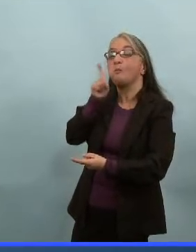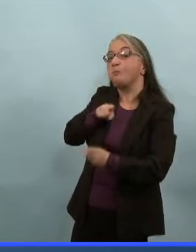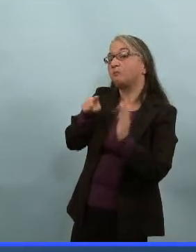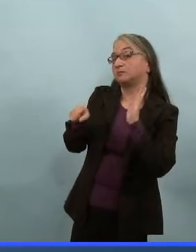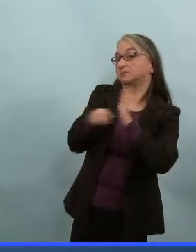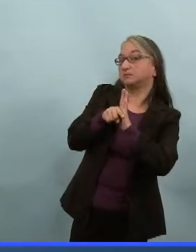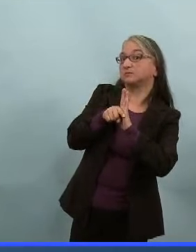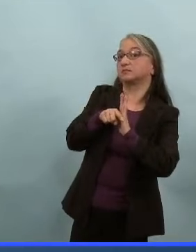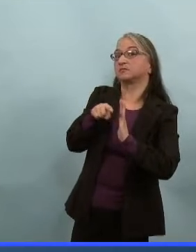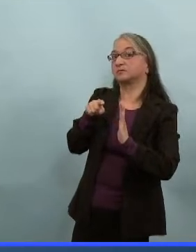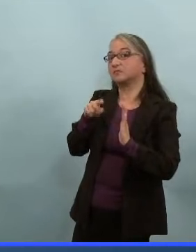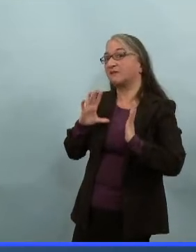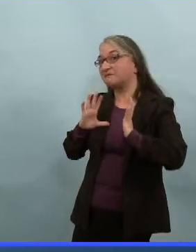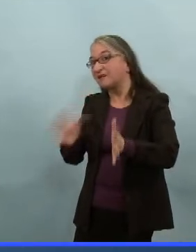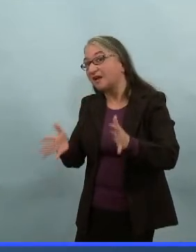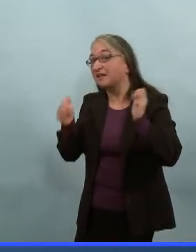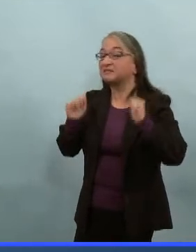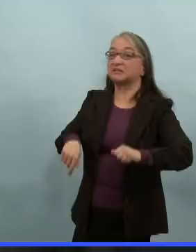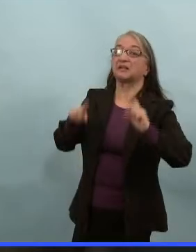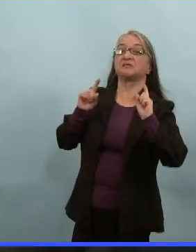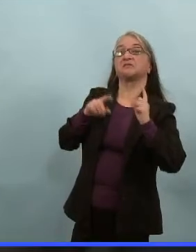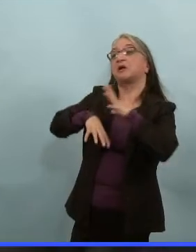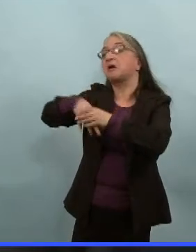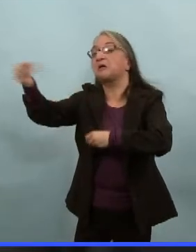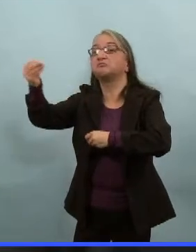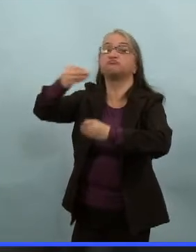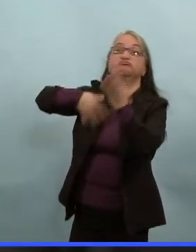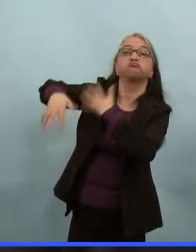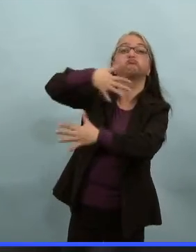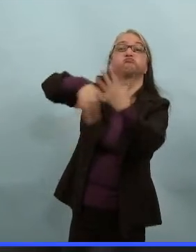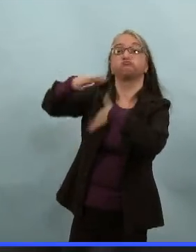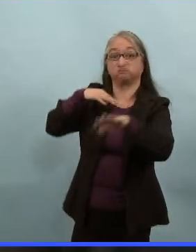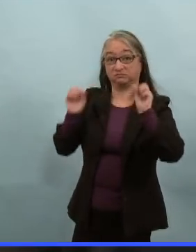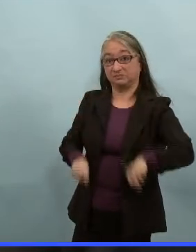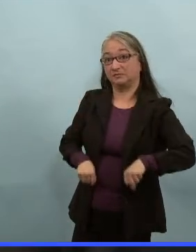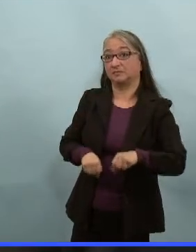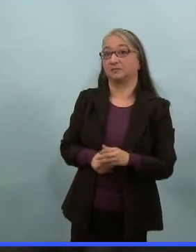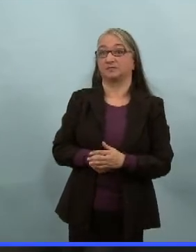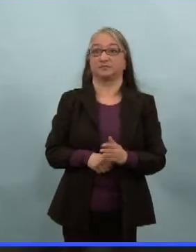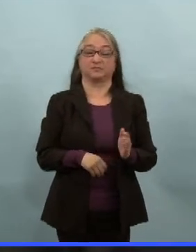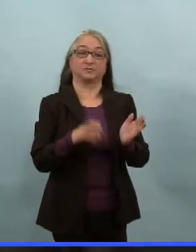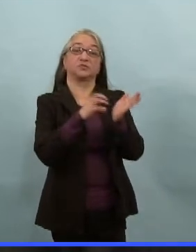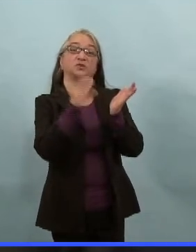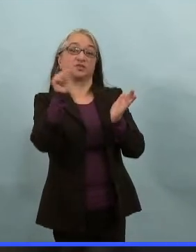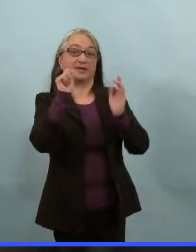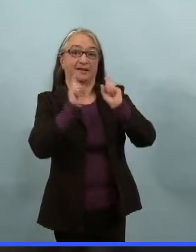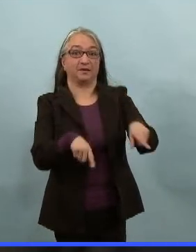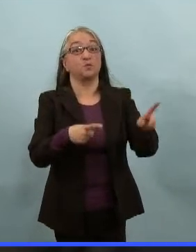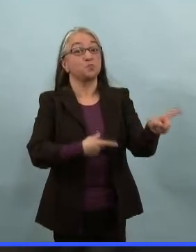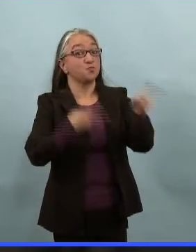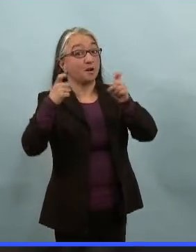public so from a rapid antigen test perspective if you're symptomatic the rapid antigen tests